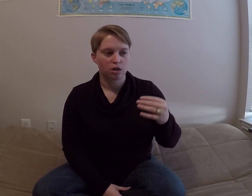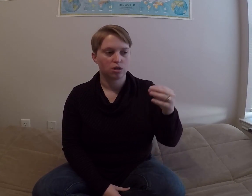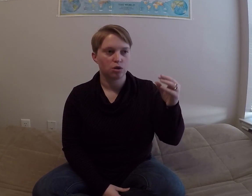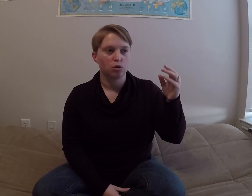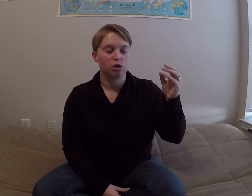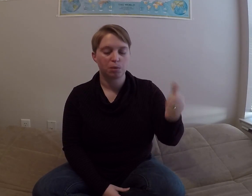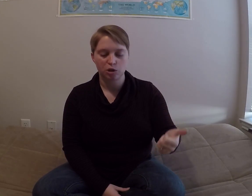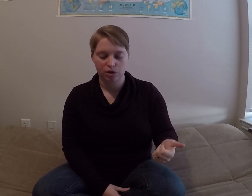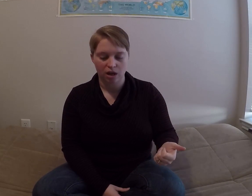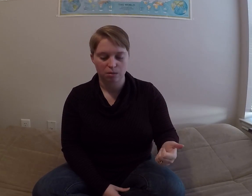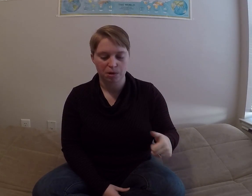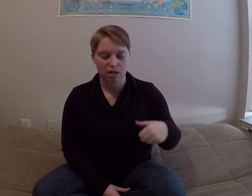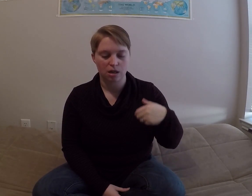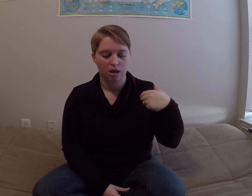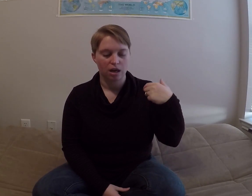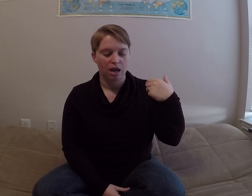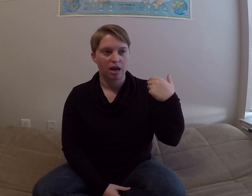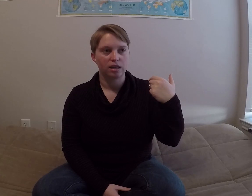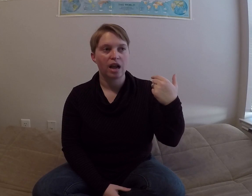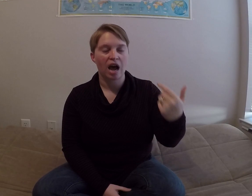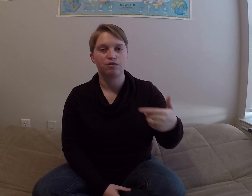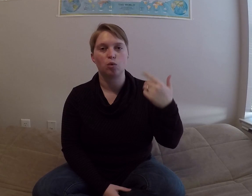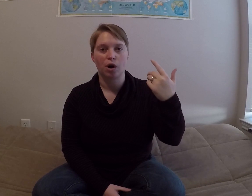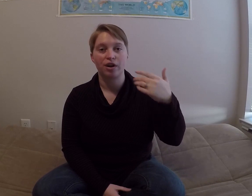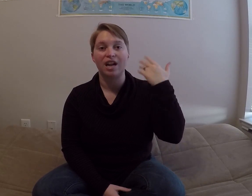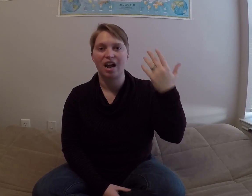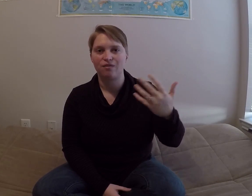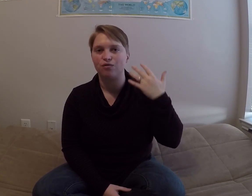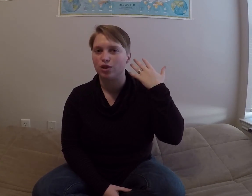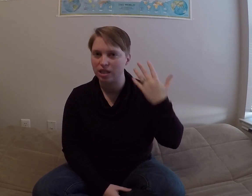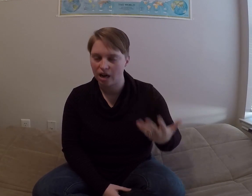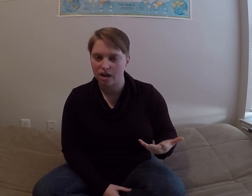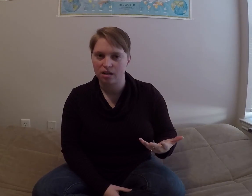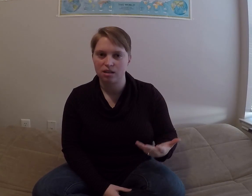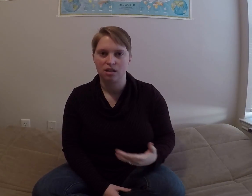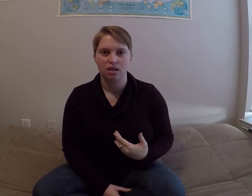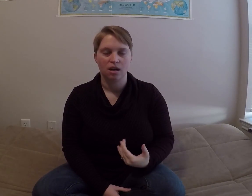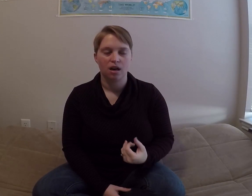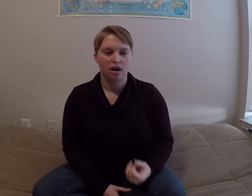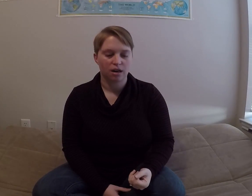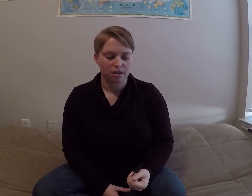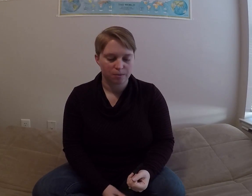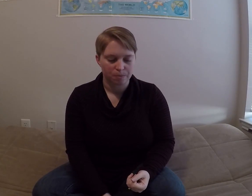into speech therapy and have to wear it everyday.